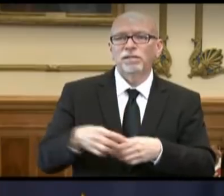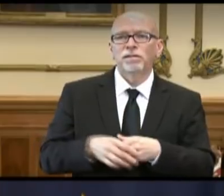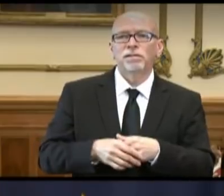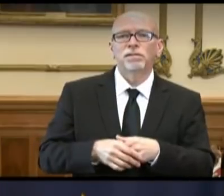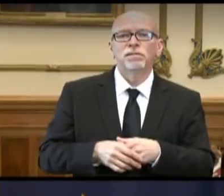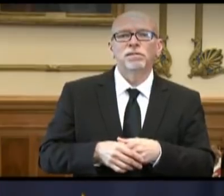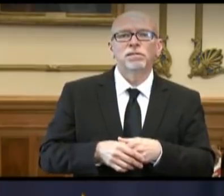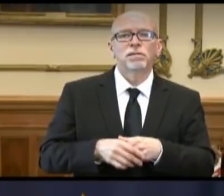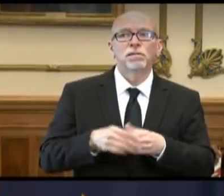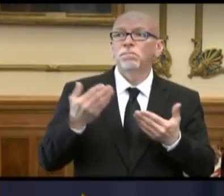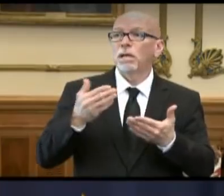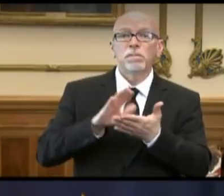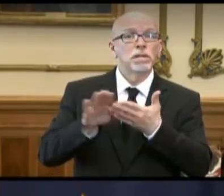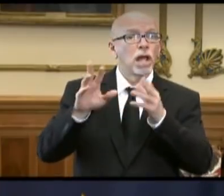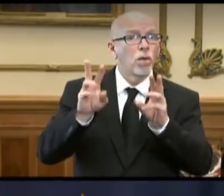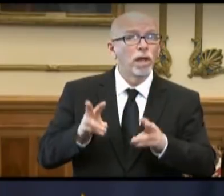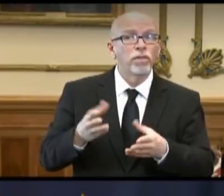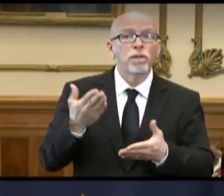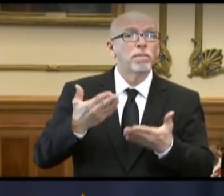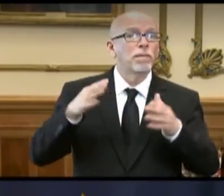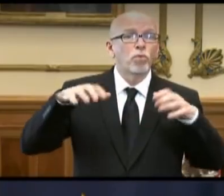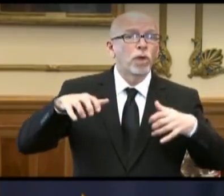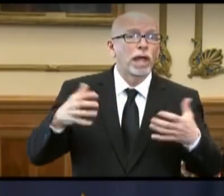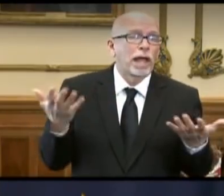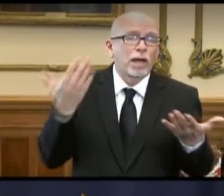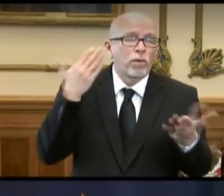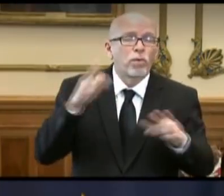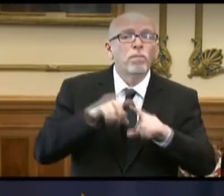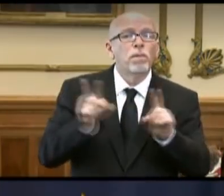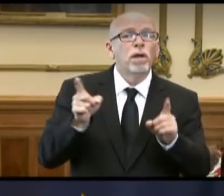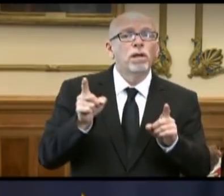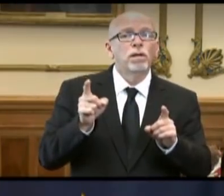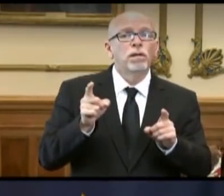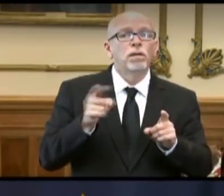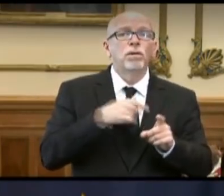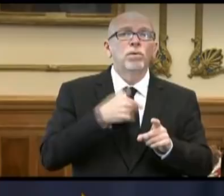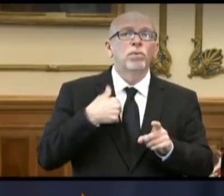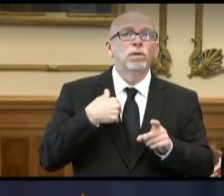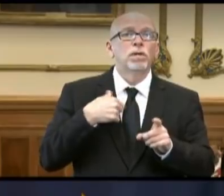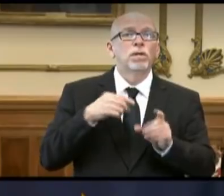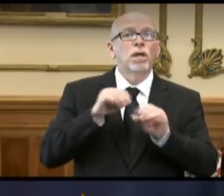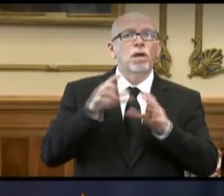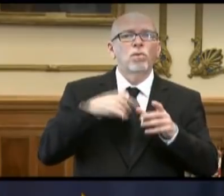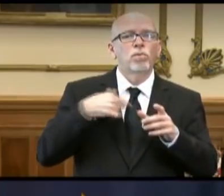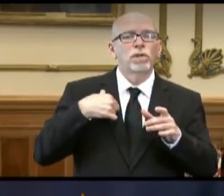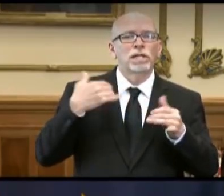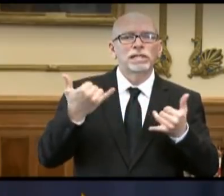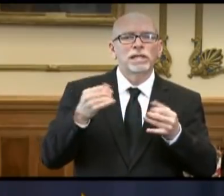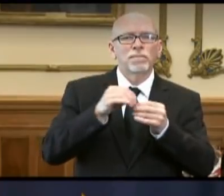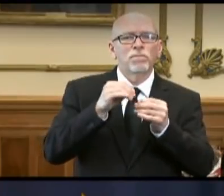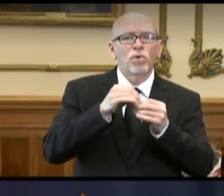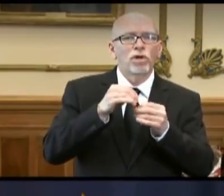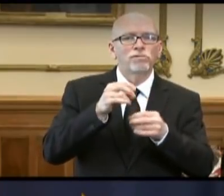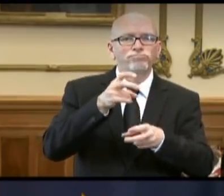MINDFUL OF WHAT IS OCCURRING ON OUR STATE PARK PROPERTY THIS